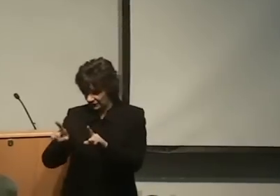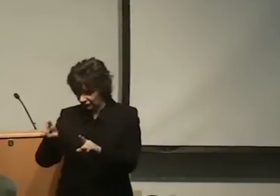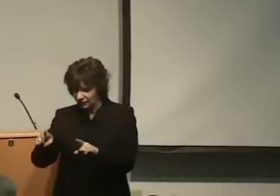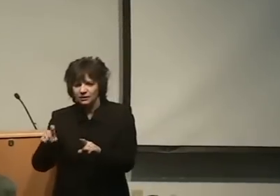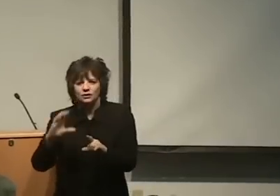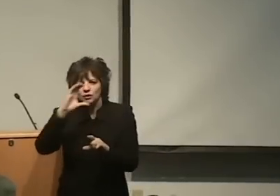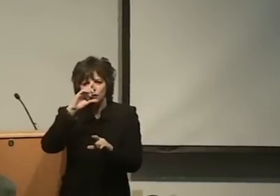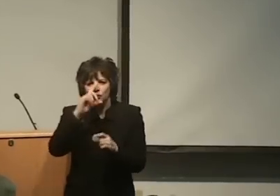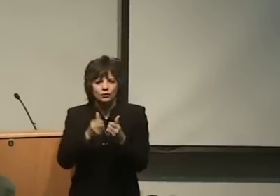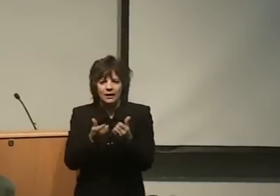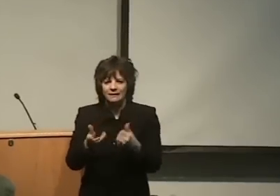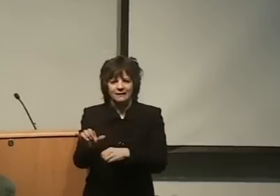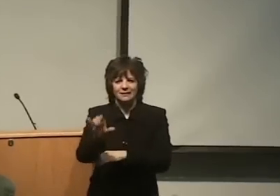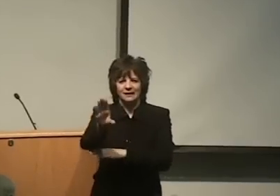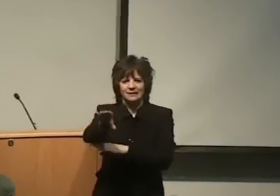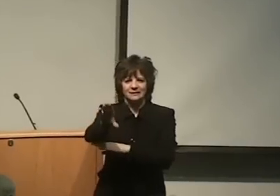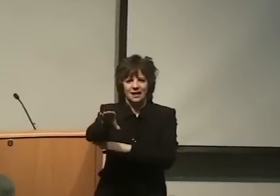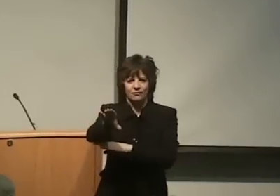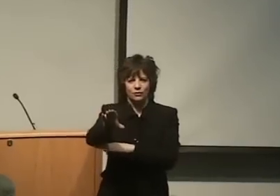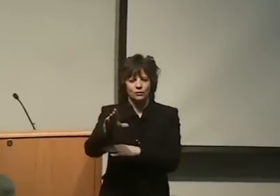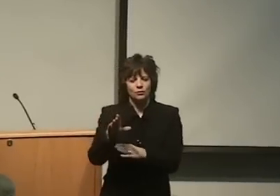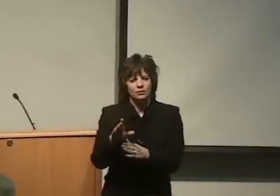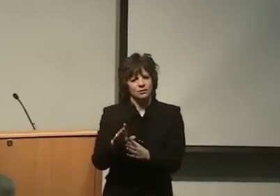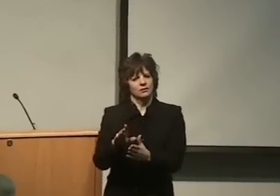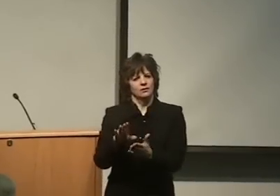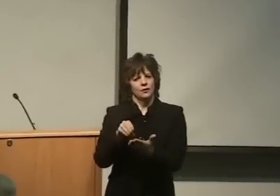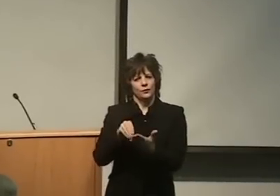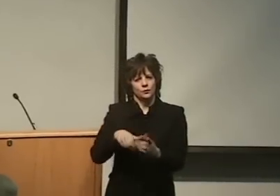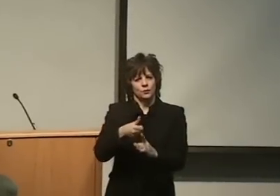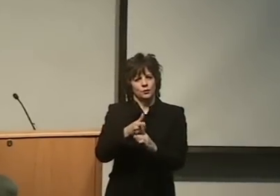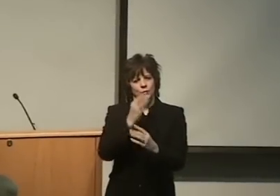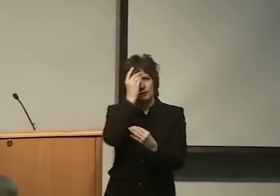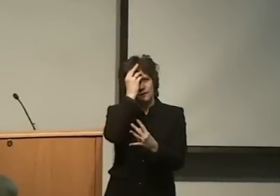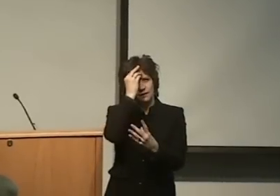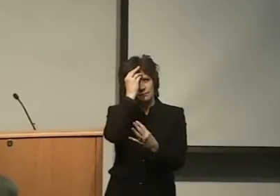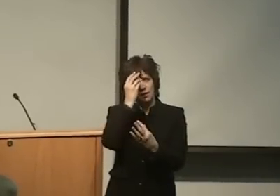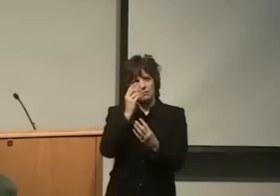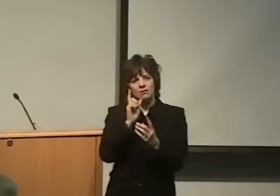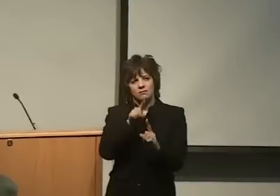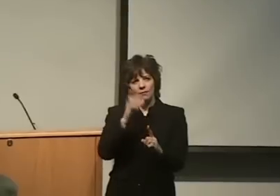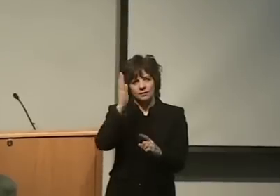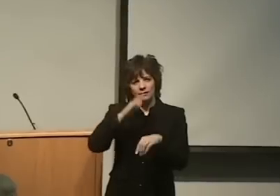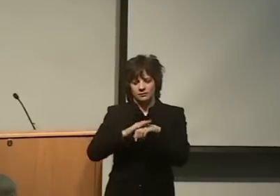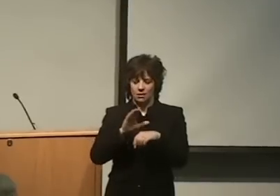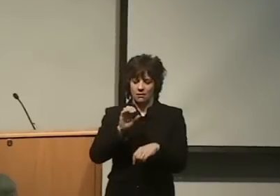like we will this afternoon you'll find that the student who is thinking about going to your lecture on covalent bonds